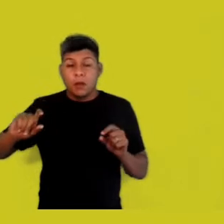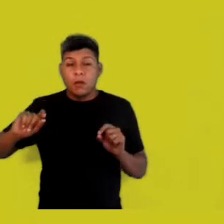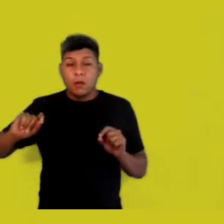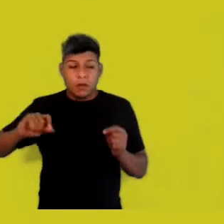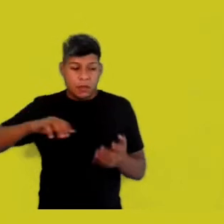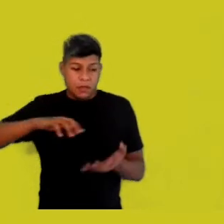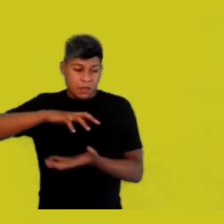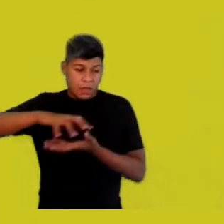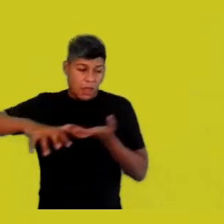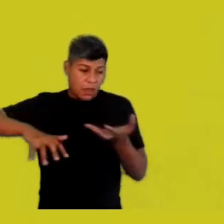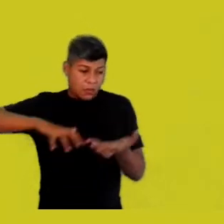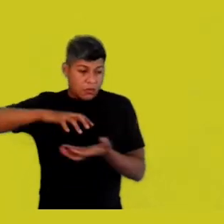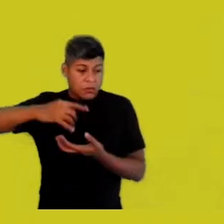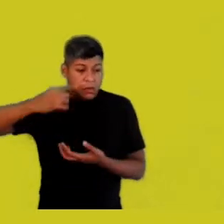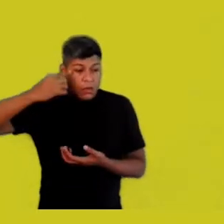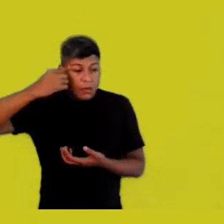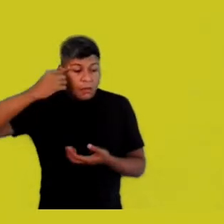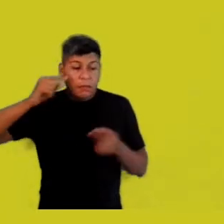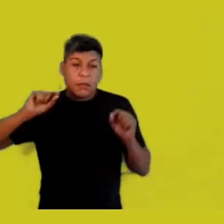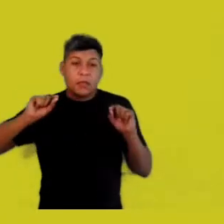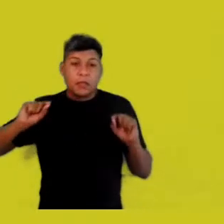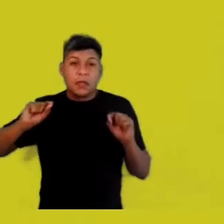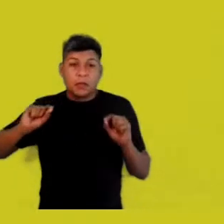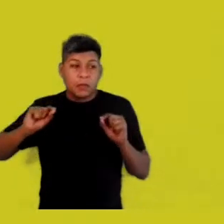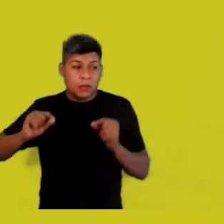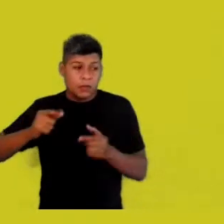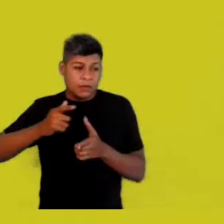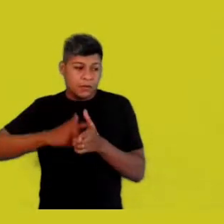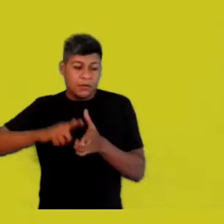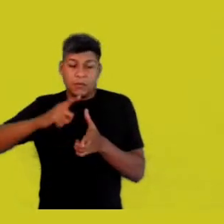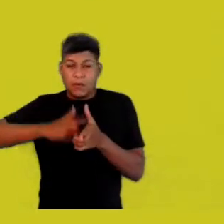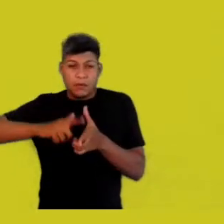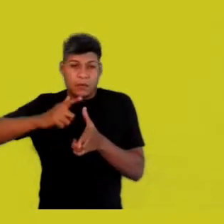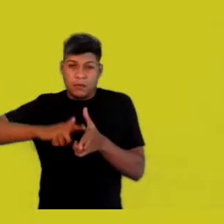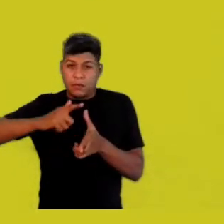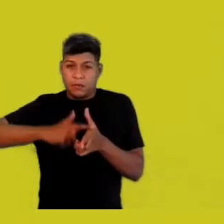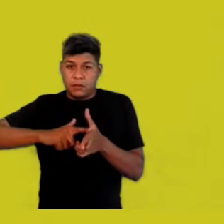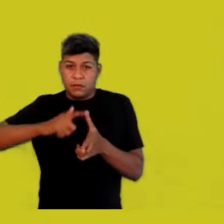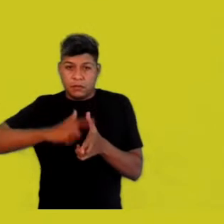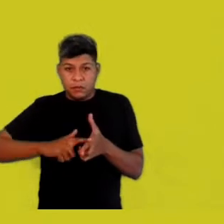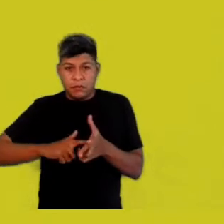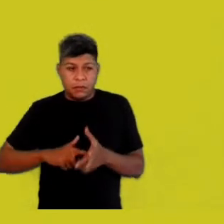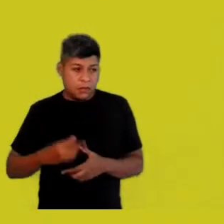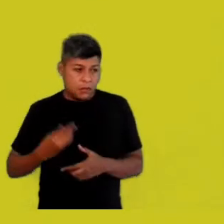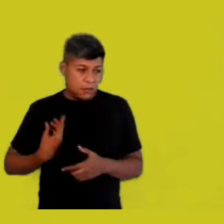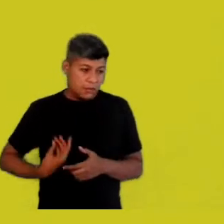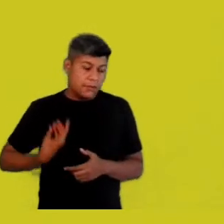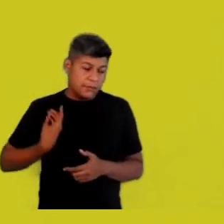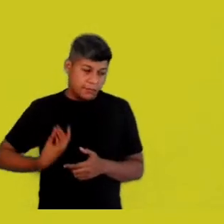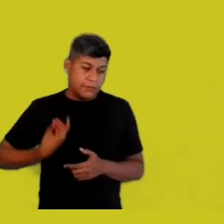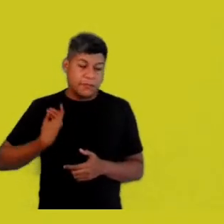I was thinking of the denotative and connotative developments